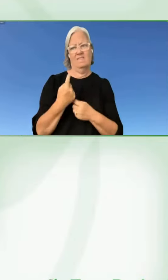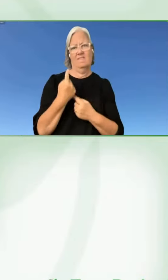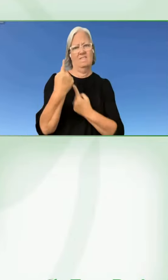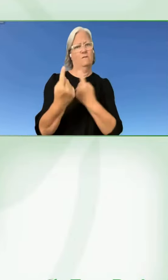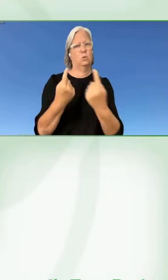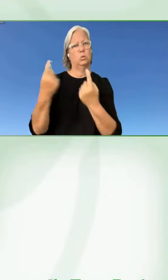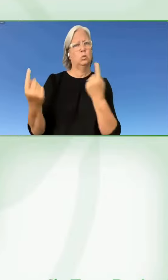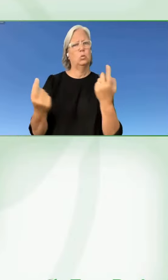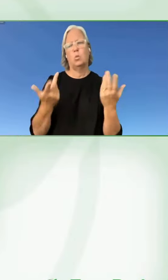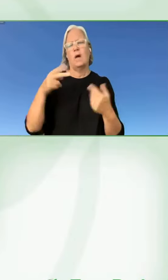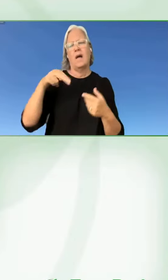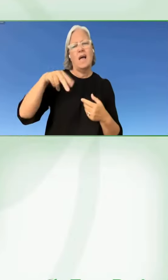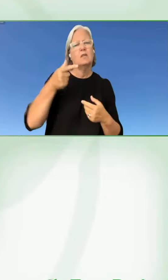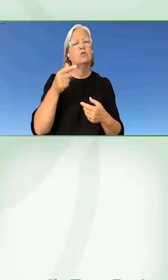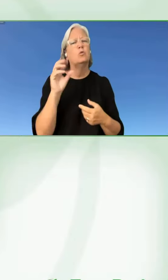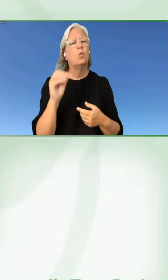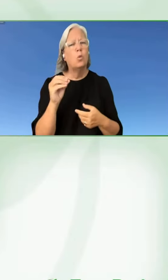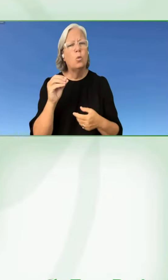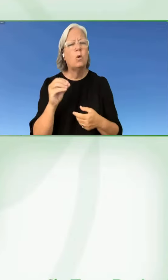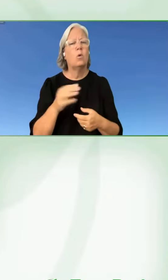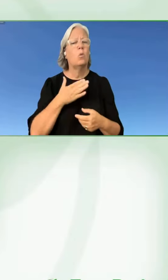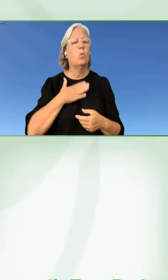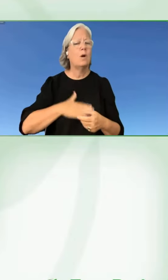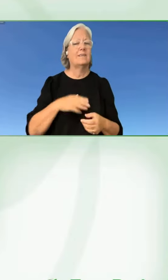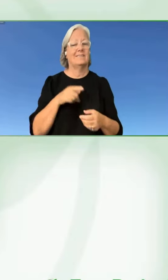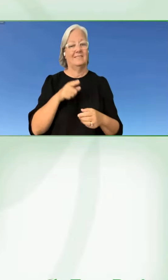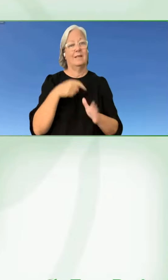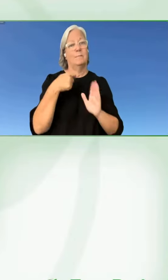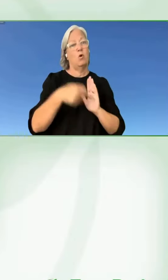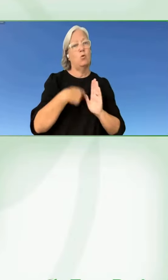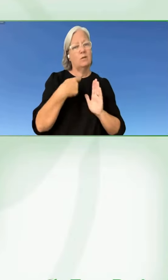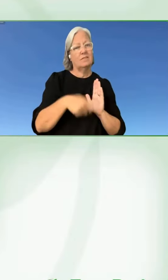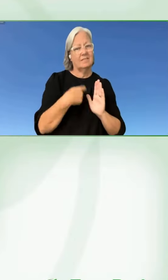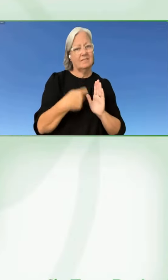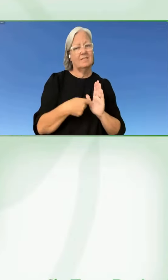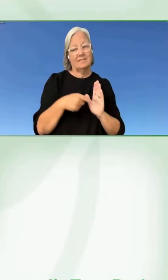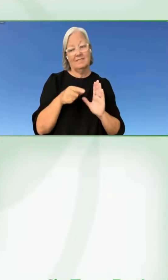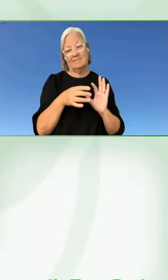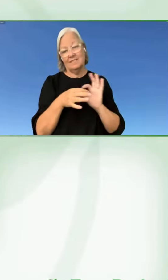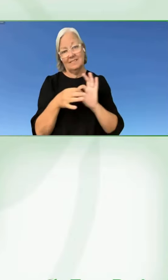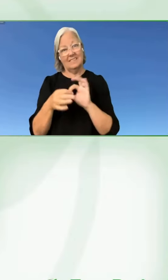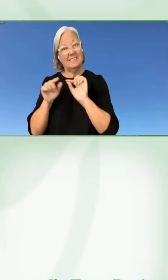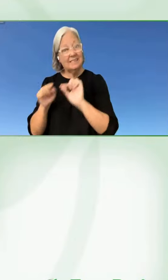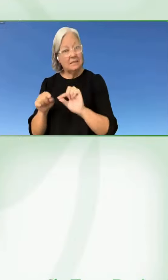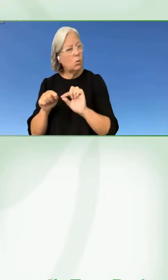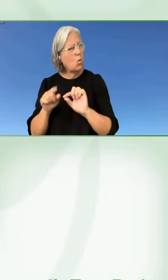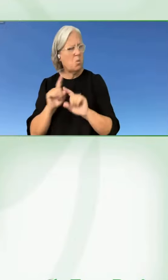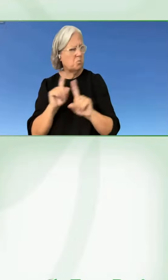scanned documents definitely and it can simplify tagging of complex lists, tables and table